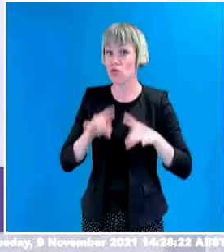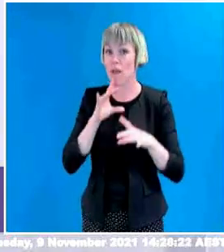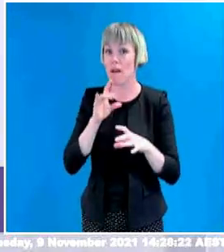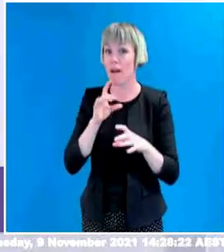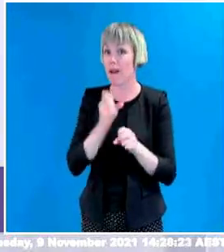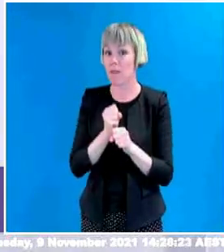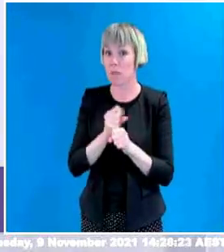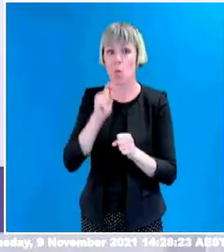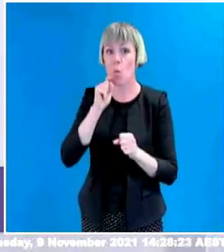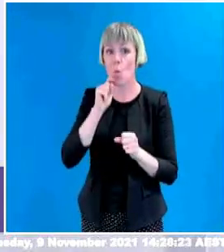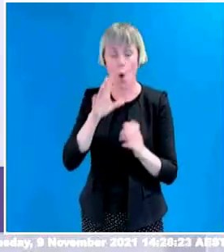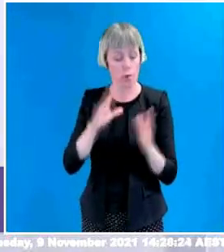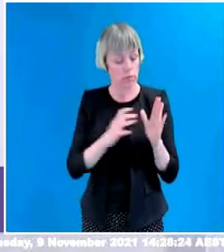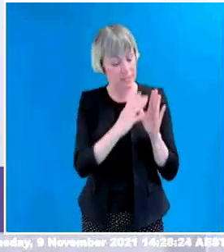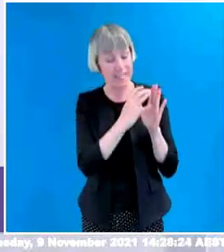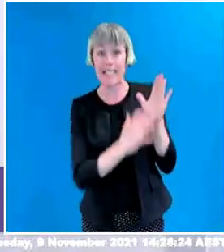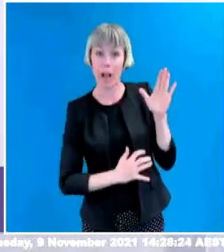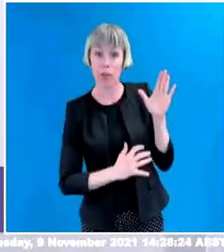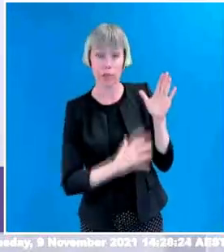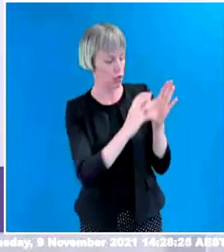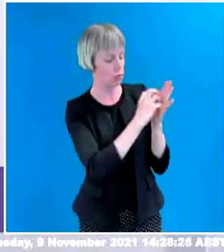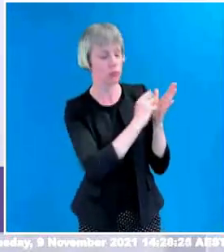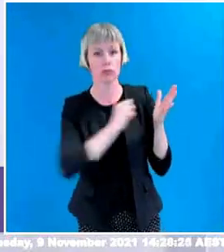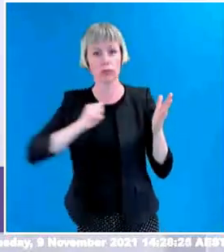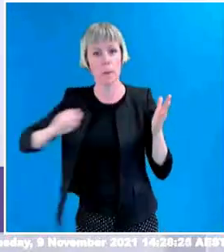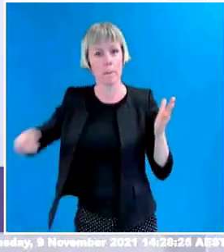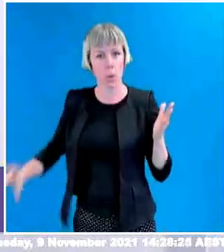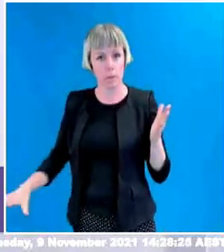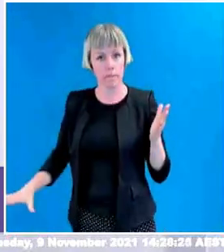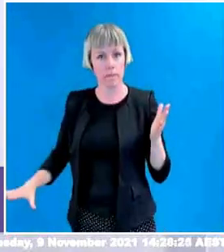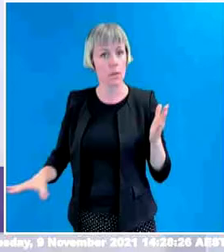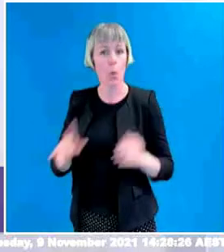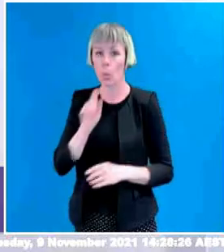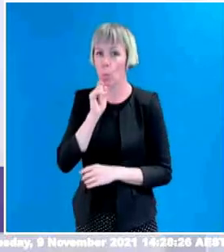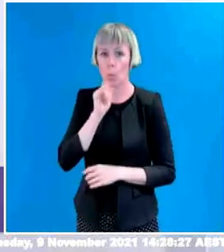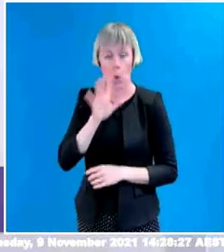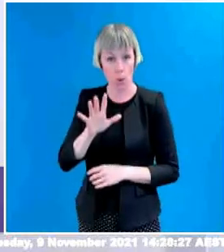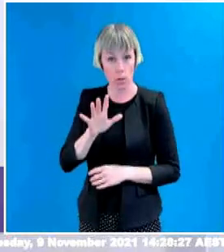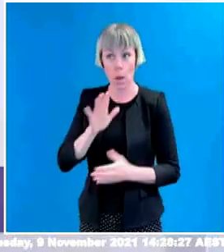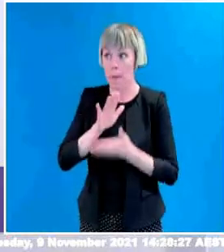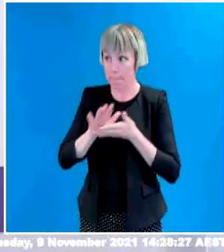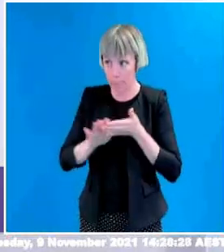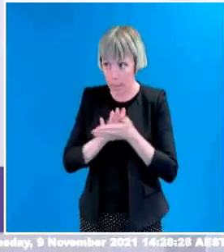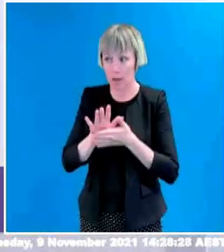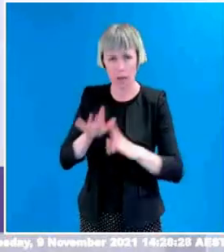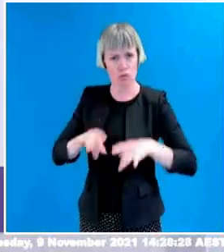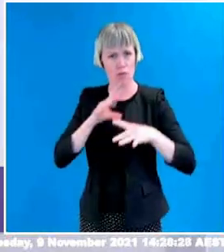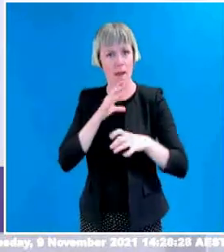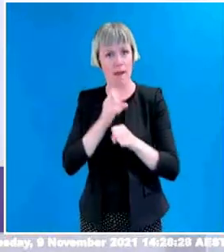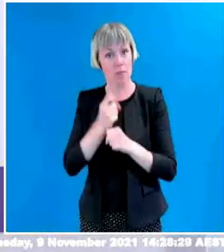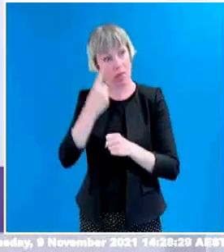Does that remain the case that the government's position is that the declarations should remain?